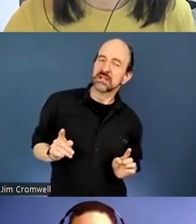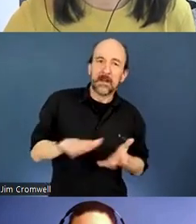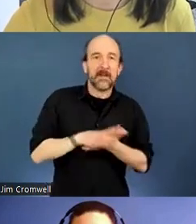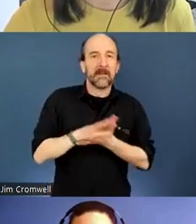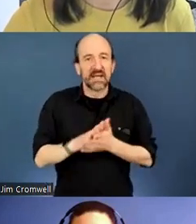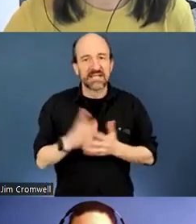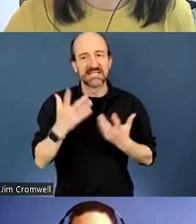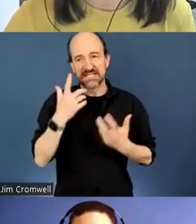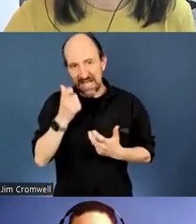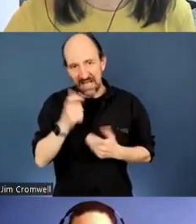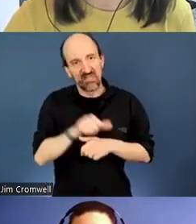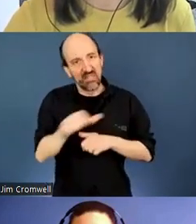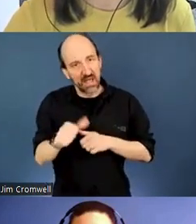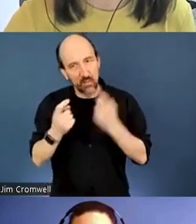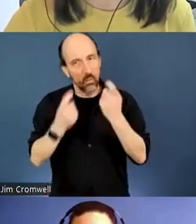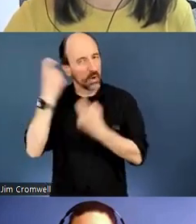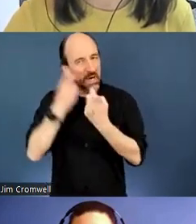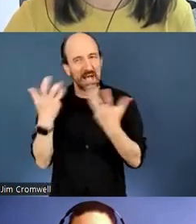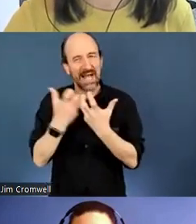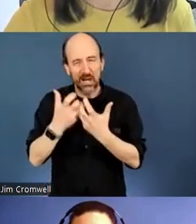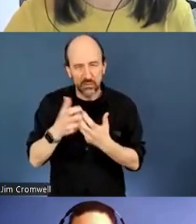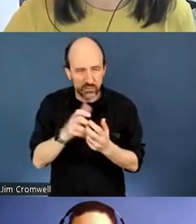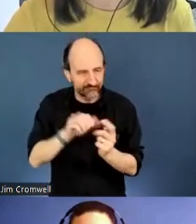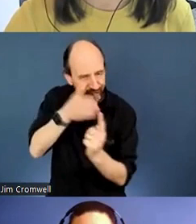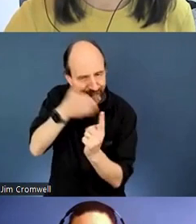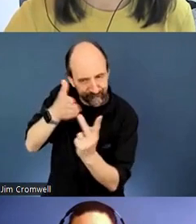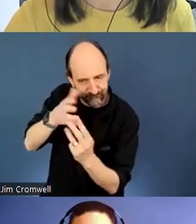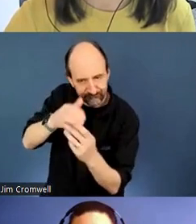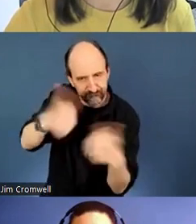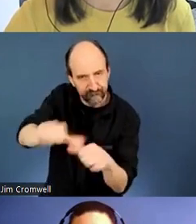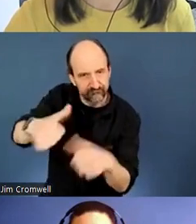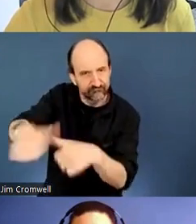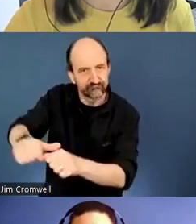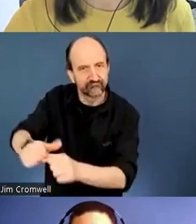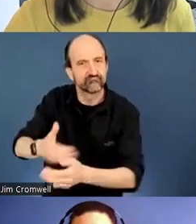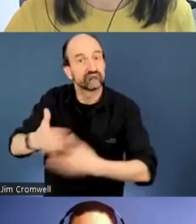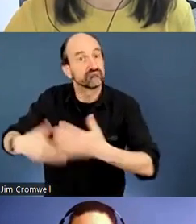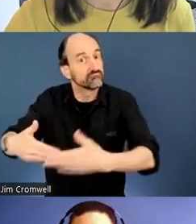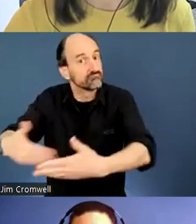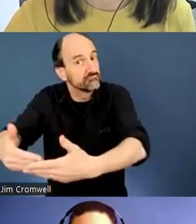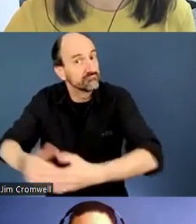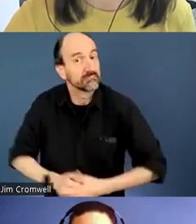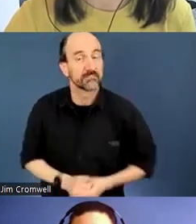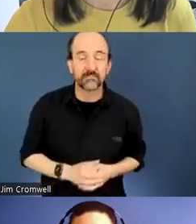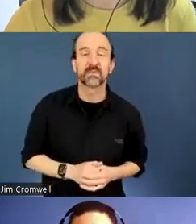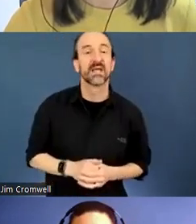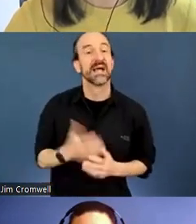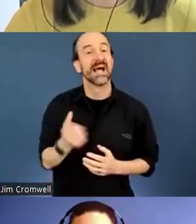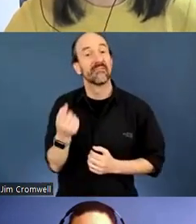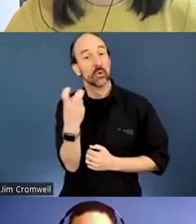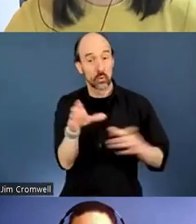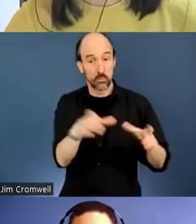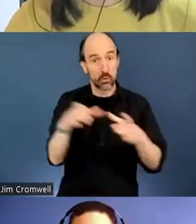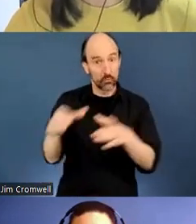challenges. I now want to introduce you to 2 groups, again in the Philippines, it is also women